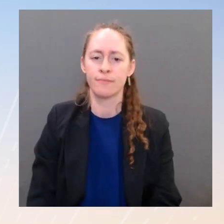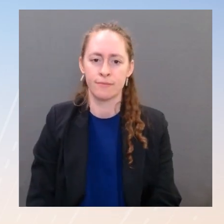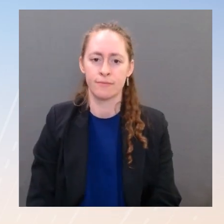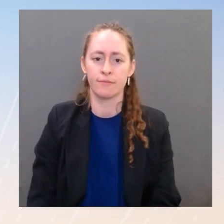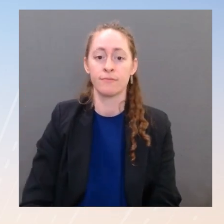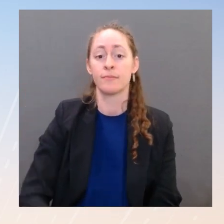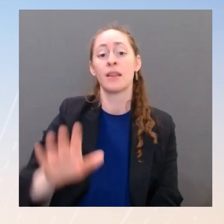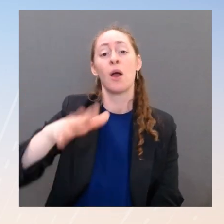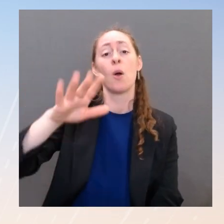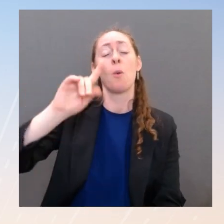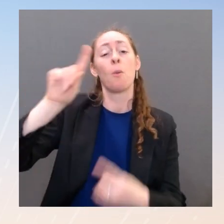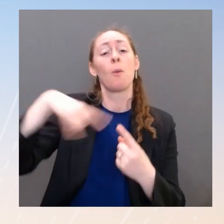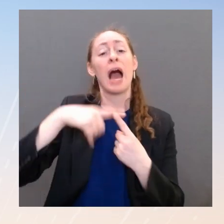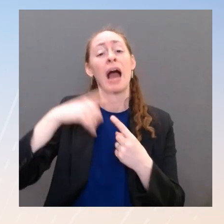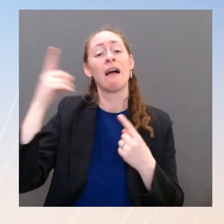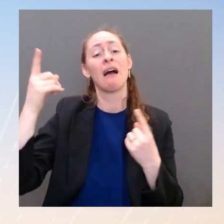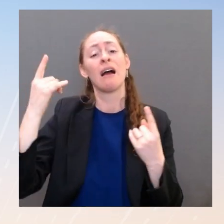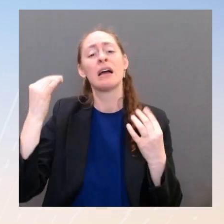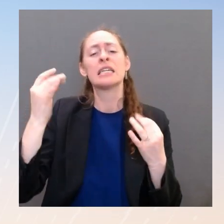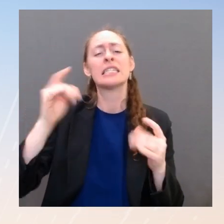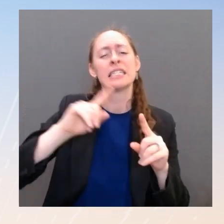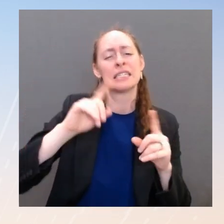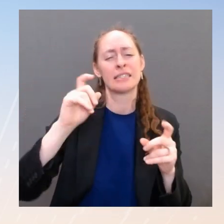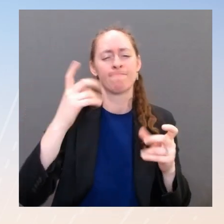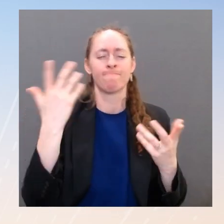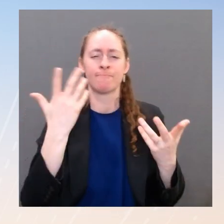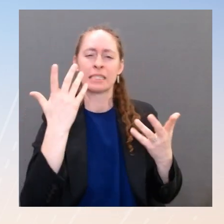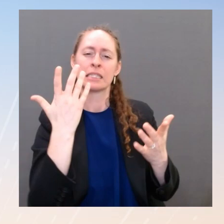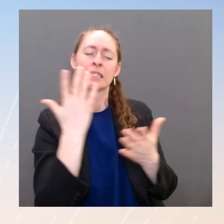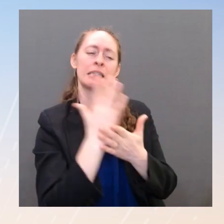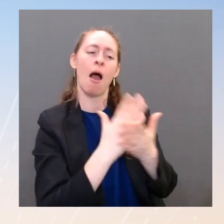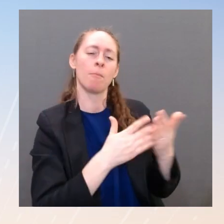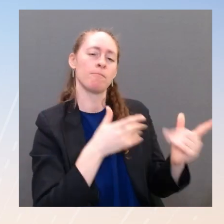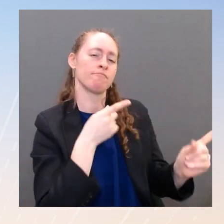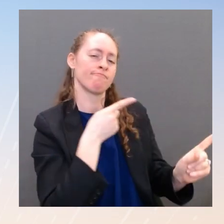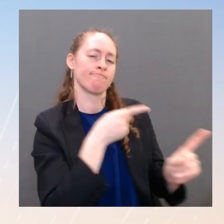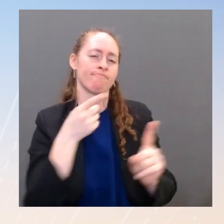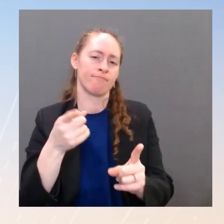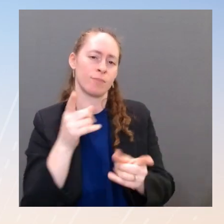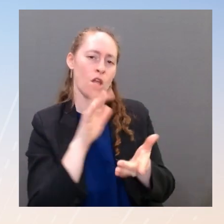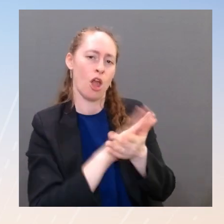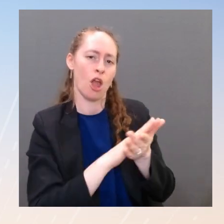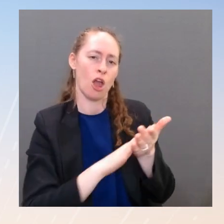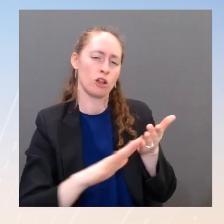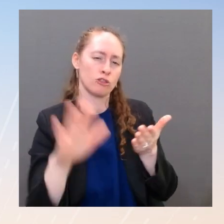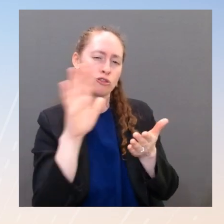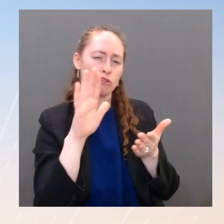that have larger endowments than other schools, public universities, and others. And so, what he's referencing is making sure